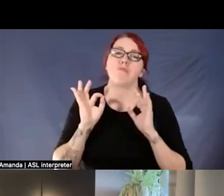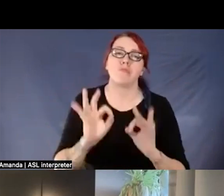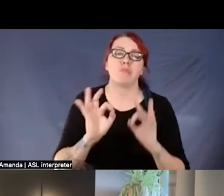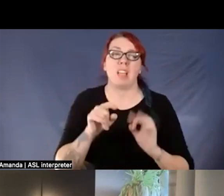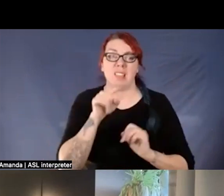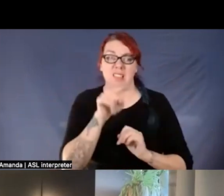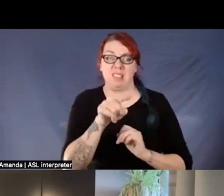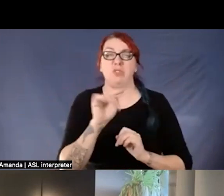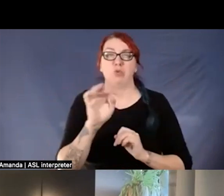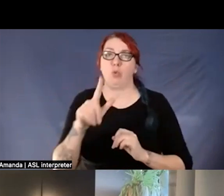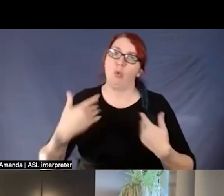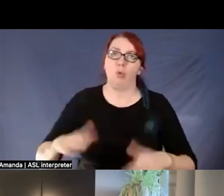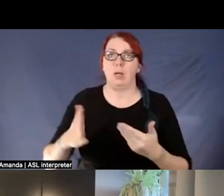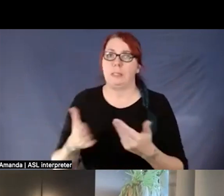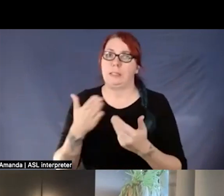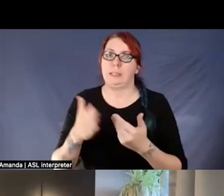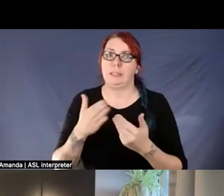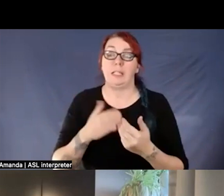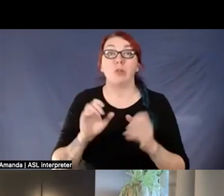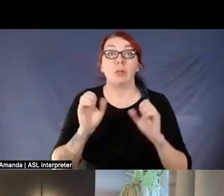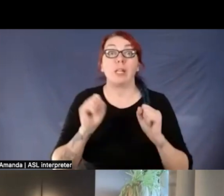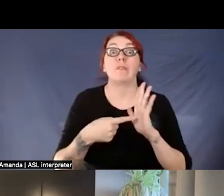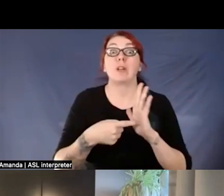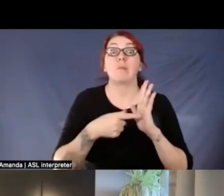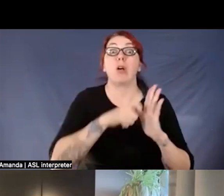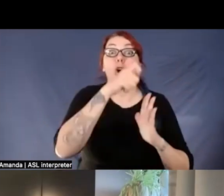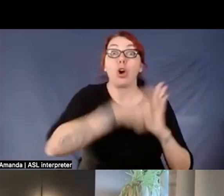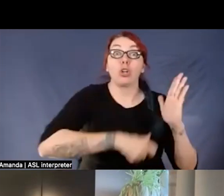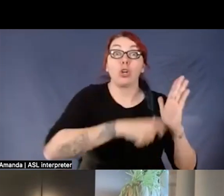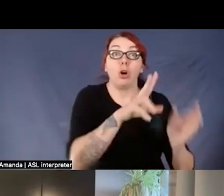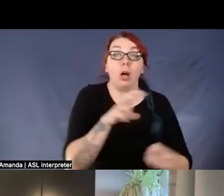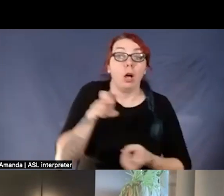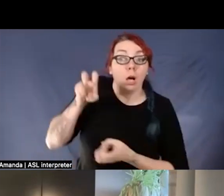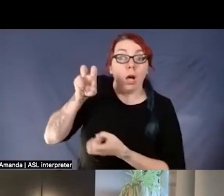and paste long articles into it and set the speed at which it automatically scrolls. We're going to